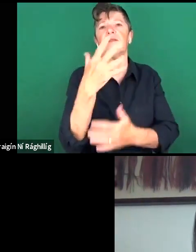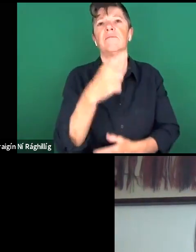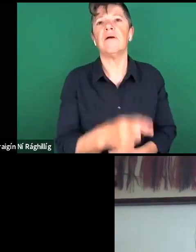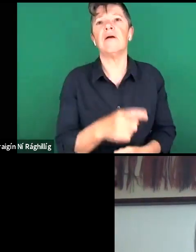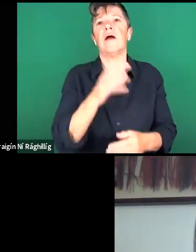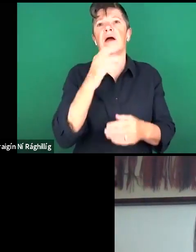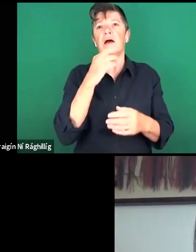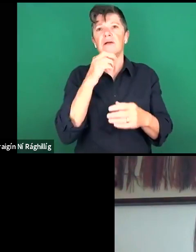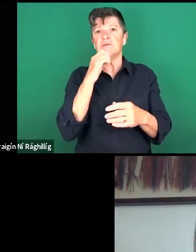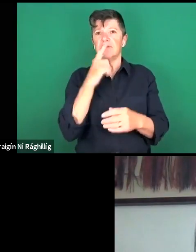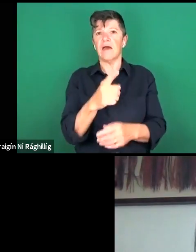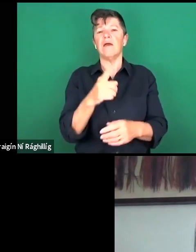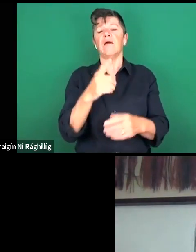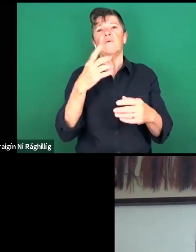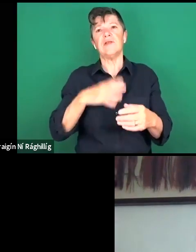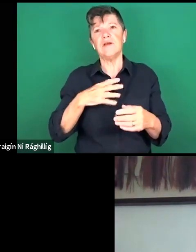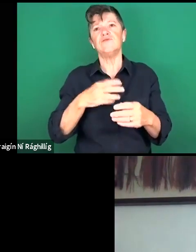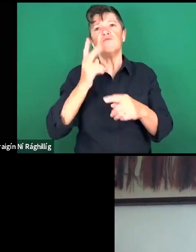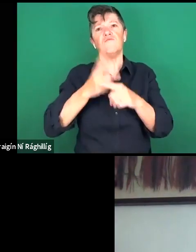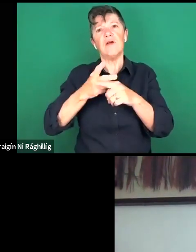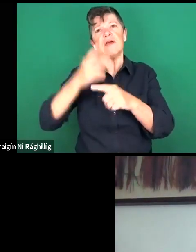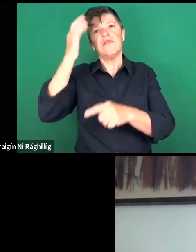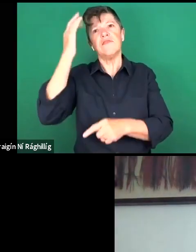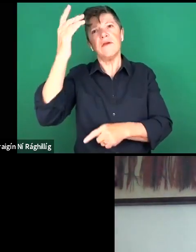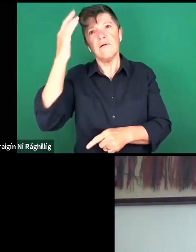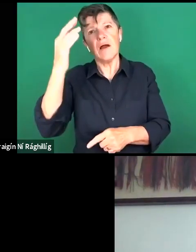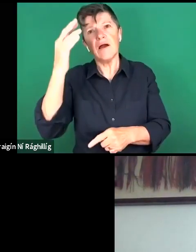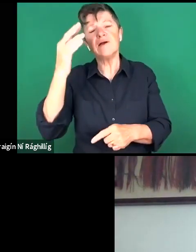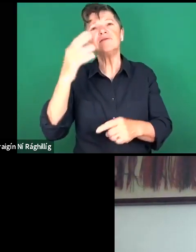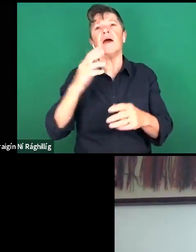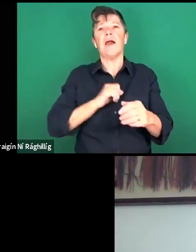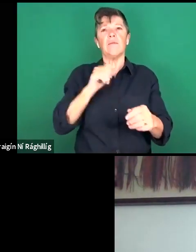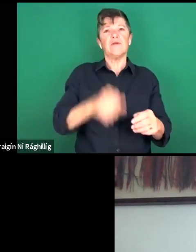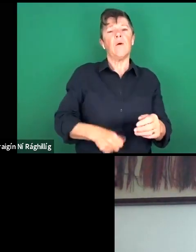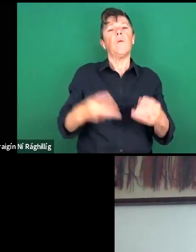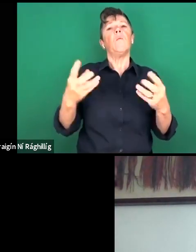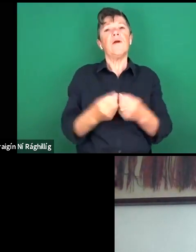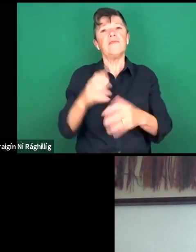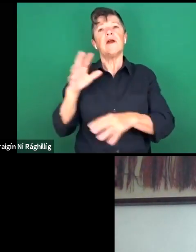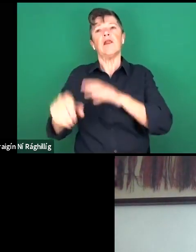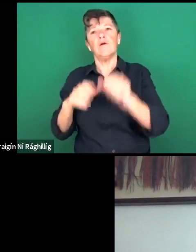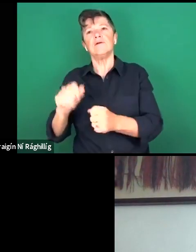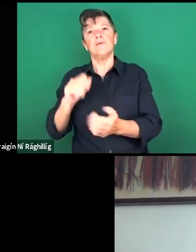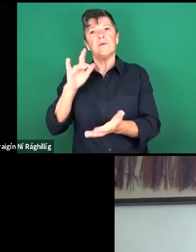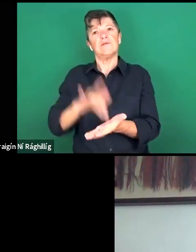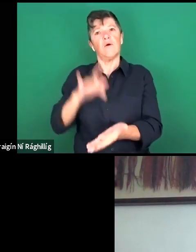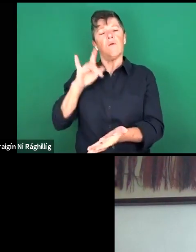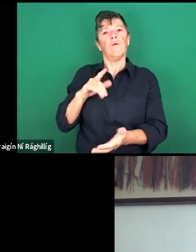countries in the Caribbean who have sought to demand